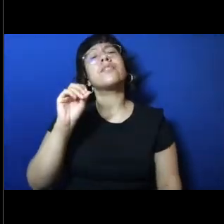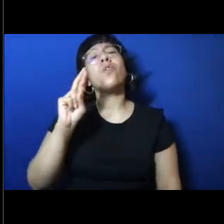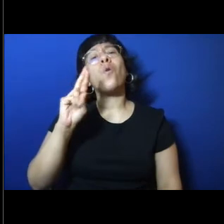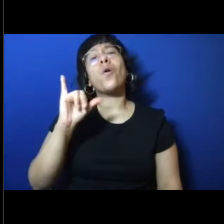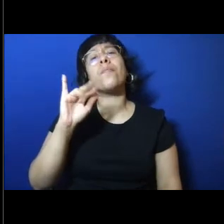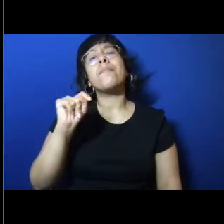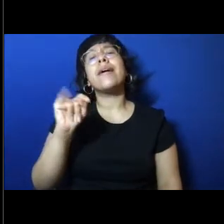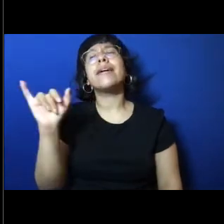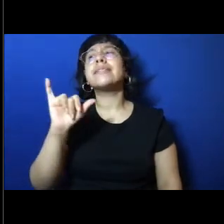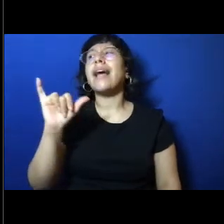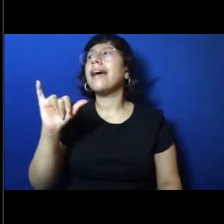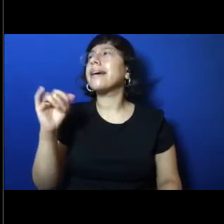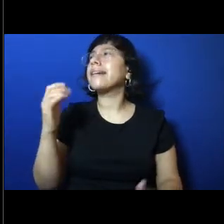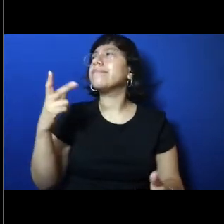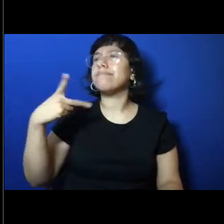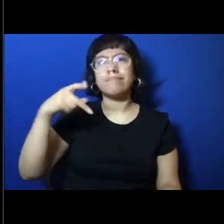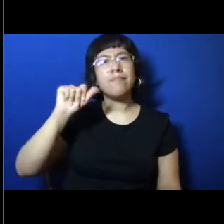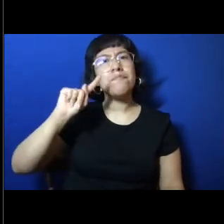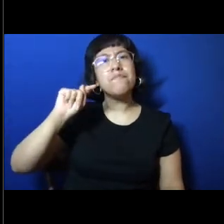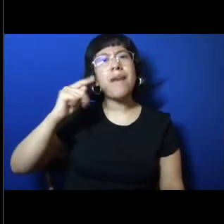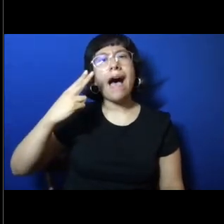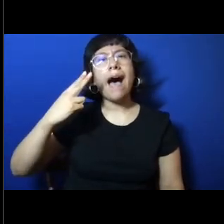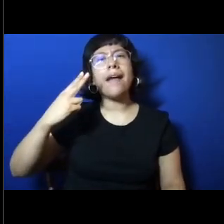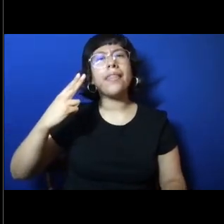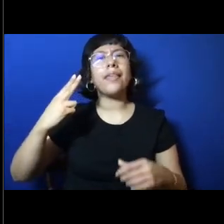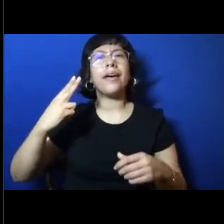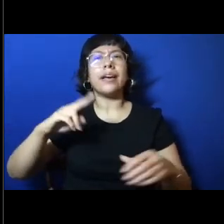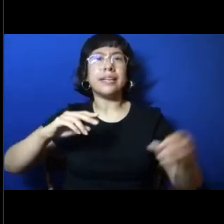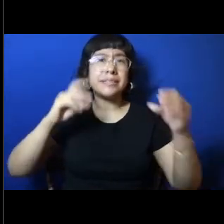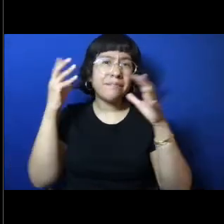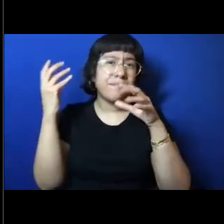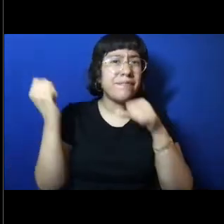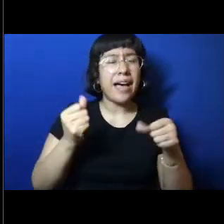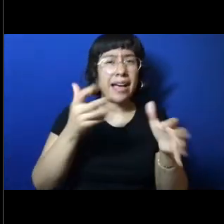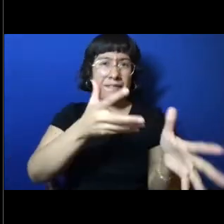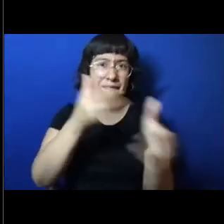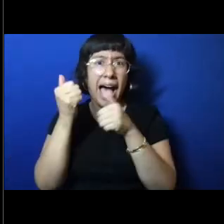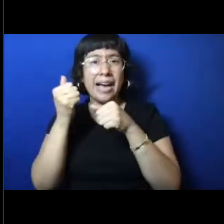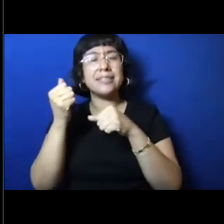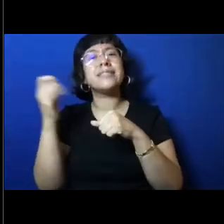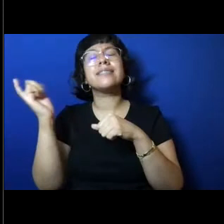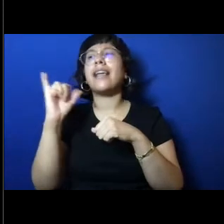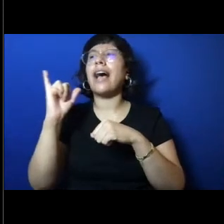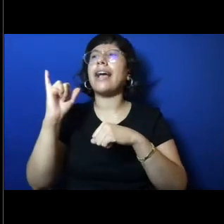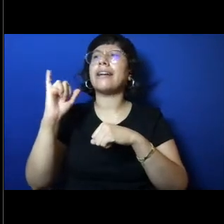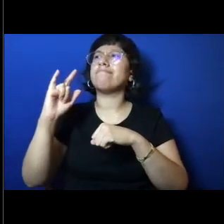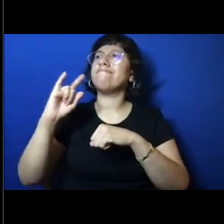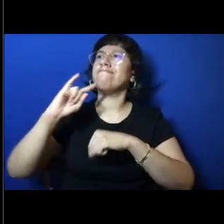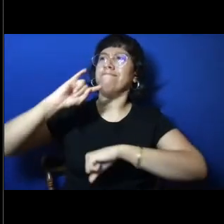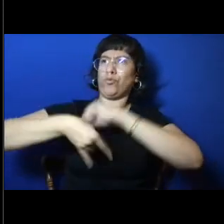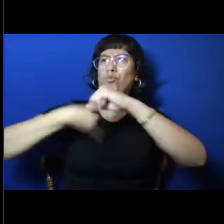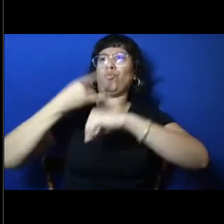than a satellite falling towards the earth, but it's moving so fast that it misses the earth. It sounds kind of odd, but that's what an orbit really is.